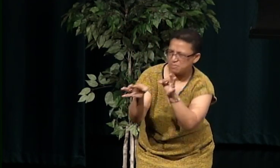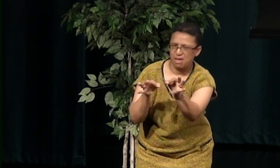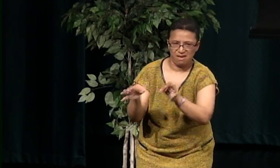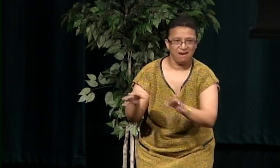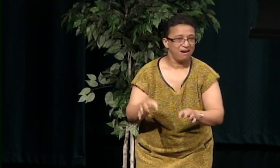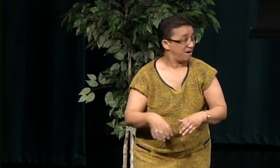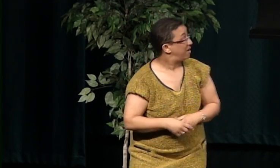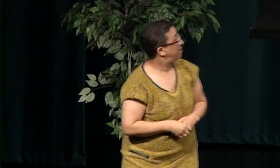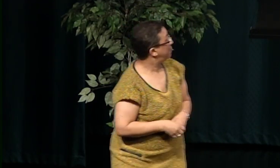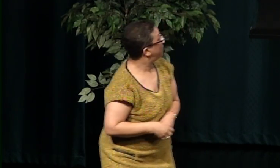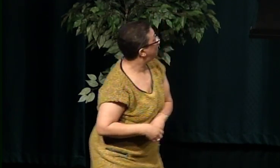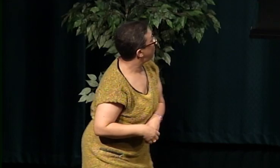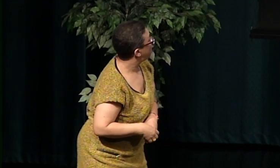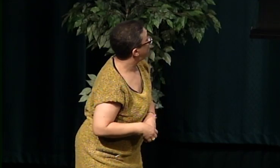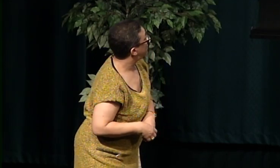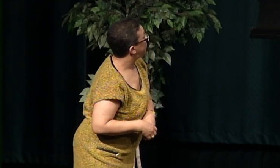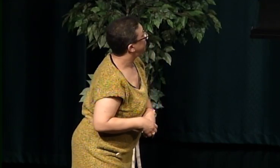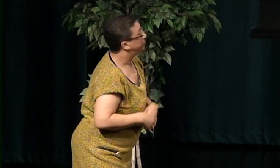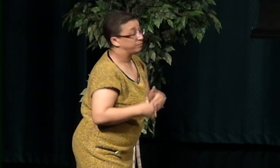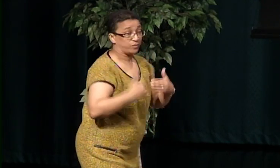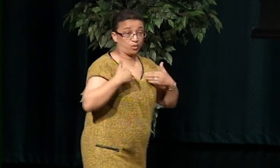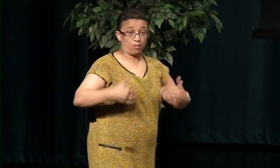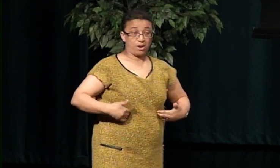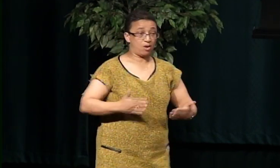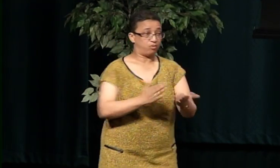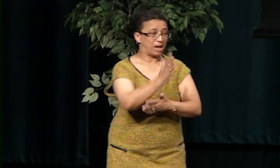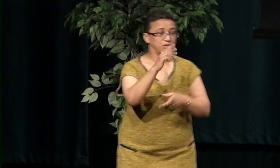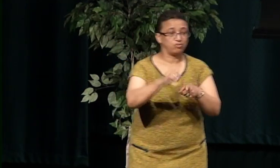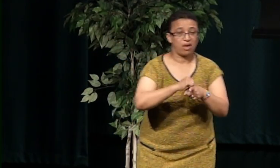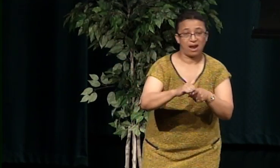who they're responsible for.